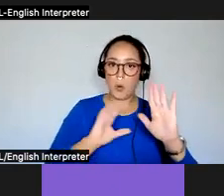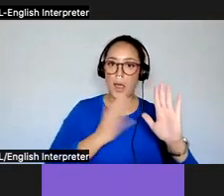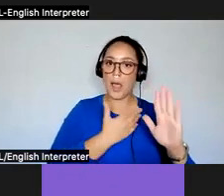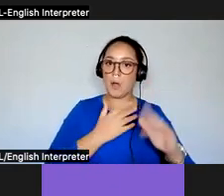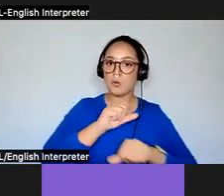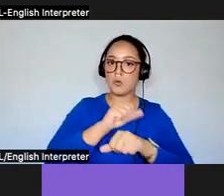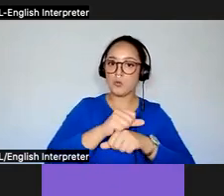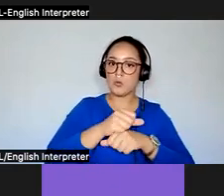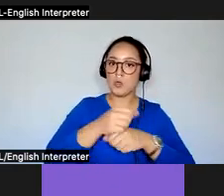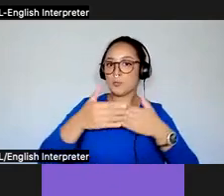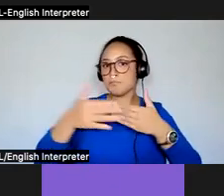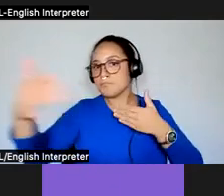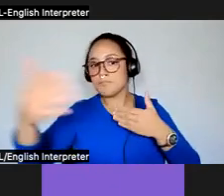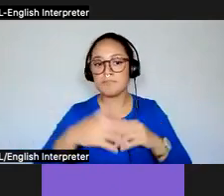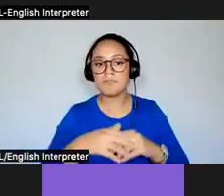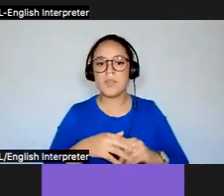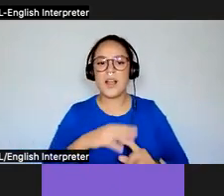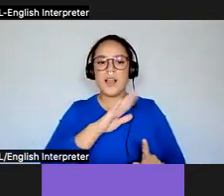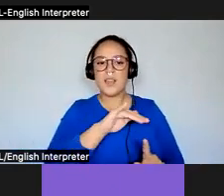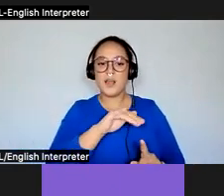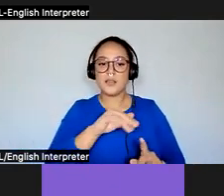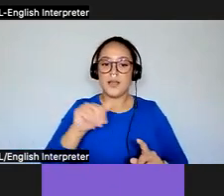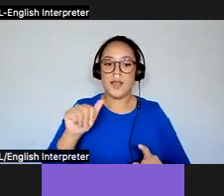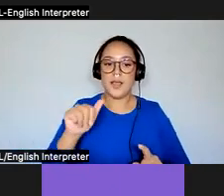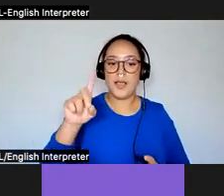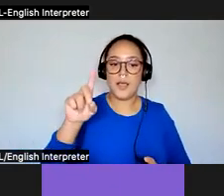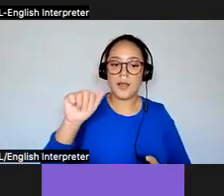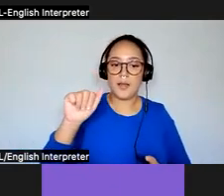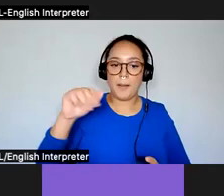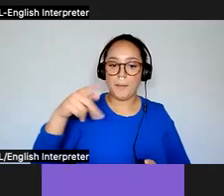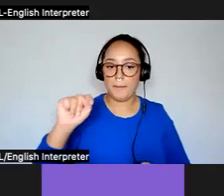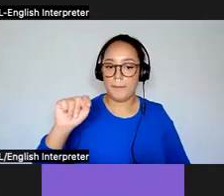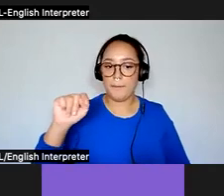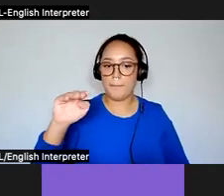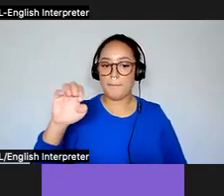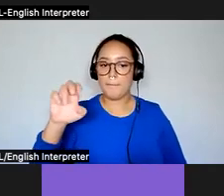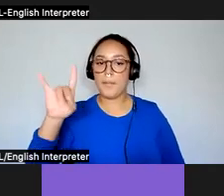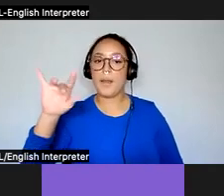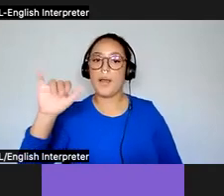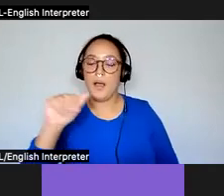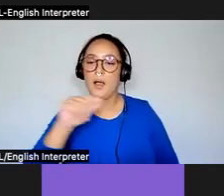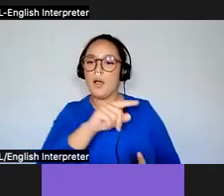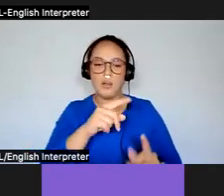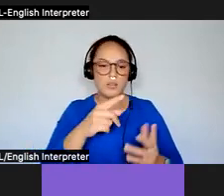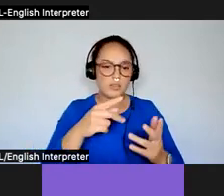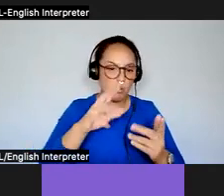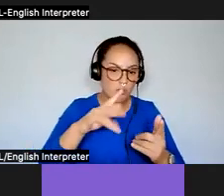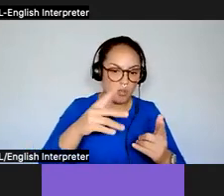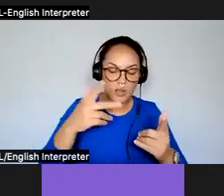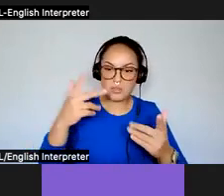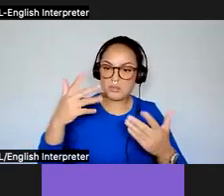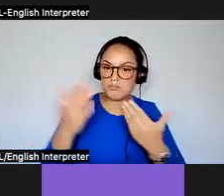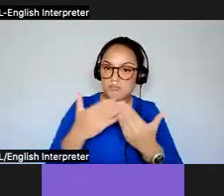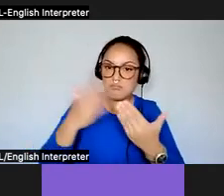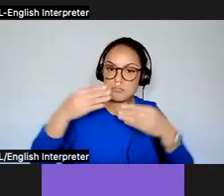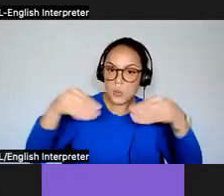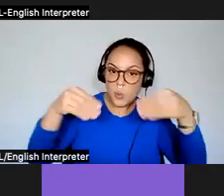This was a partnership with at media. And these ads appeared in convenience stores, digital screens, I think there's about 250